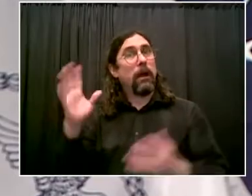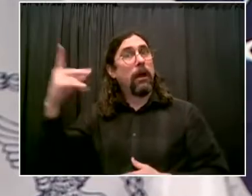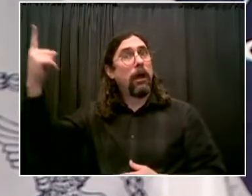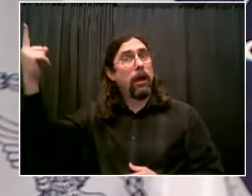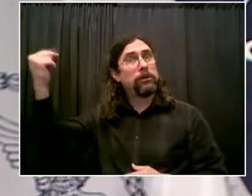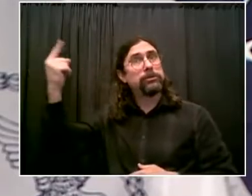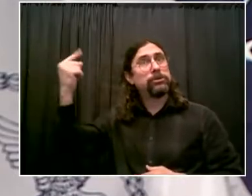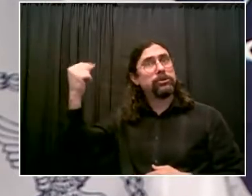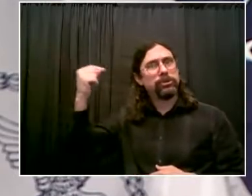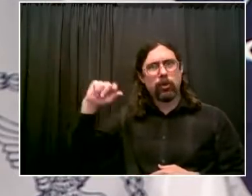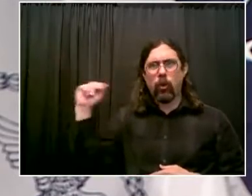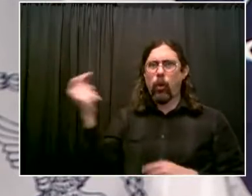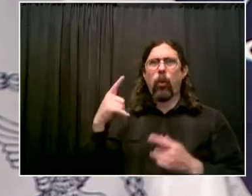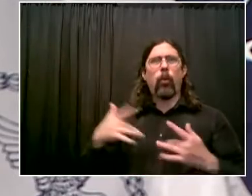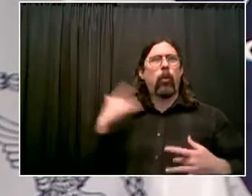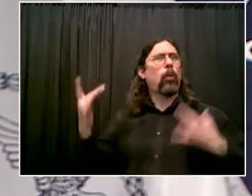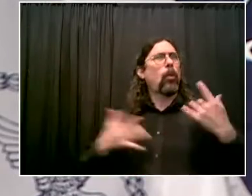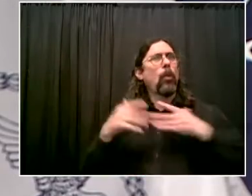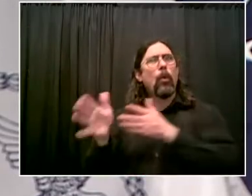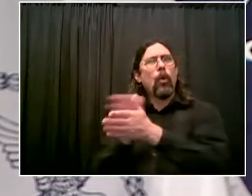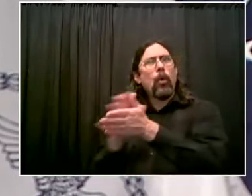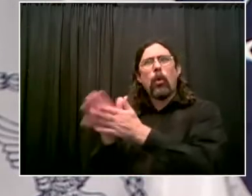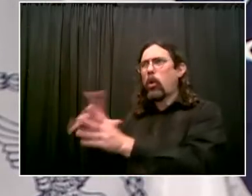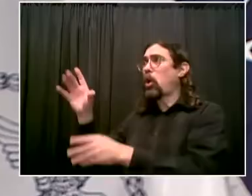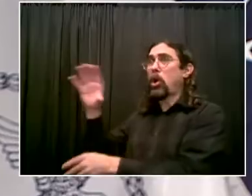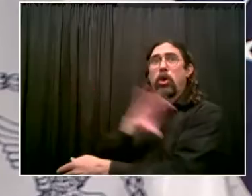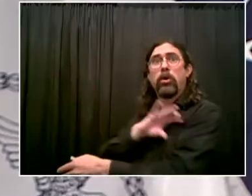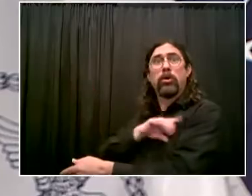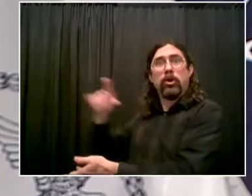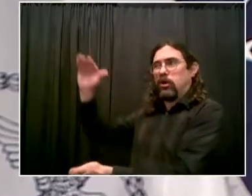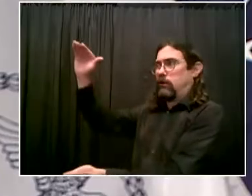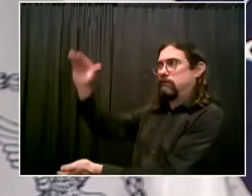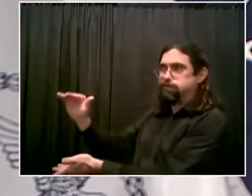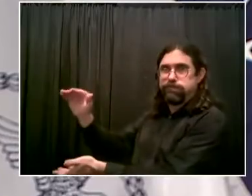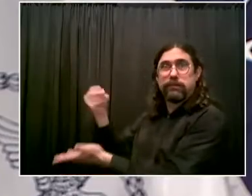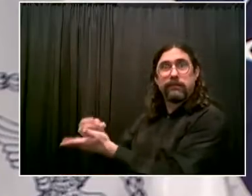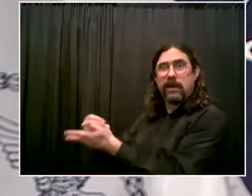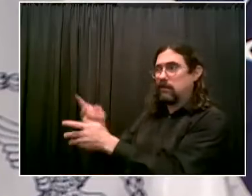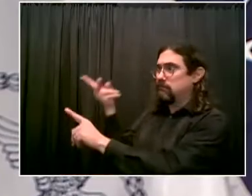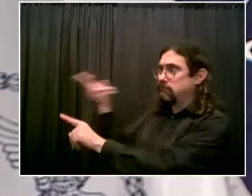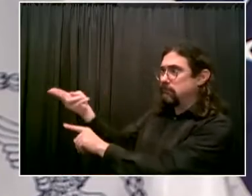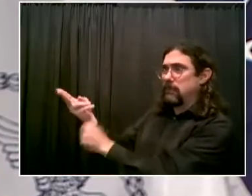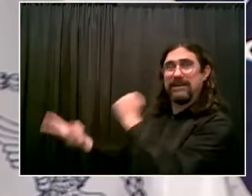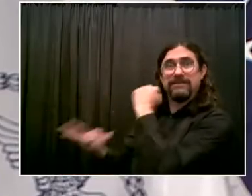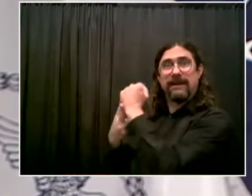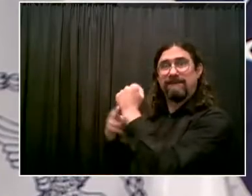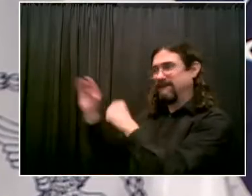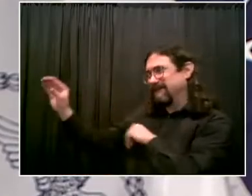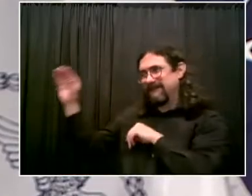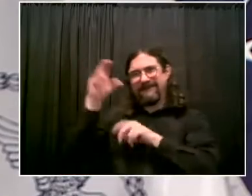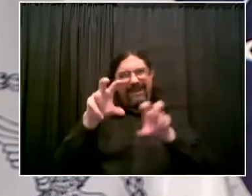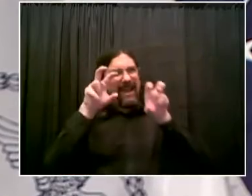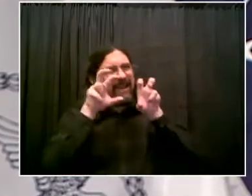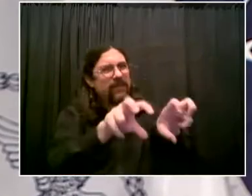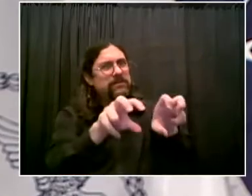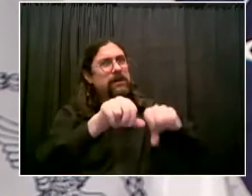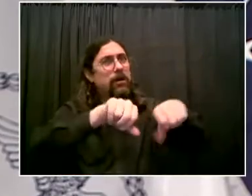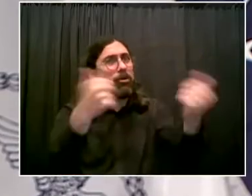HOW DO YOU SEE THAT MOMENTUM FROM LAST YEAR COMING TO PASS INTO THE ISSUE AND PLANNING FOR THE FUTURE OF NEW YORK CITY?